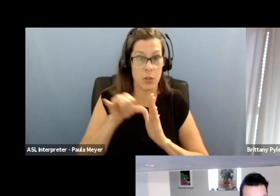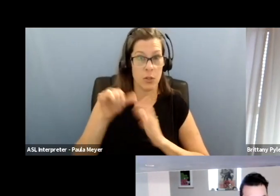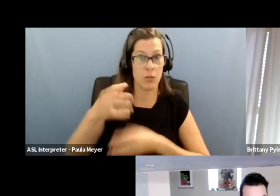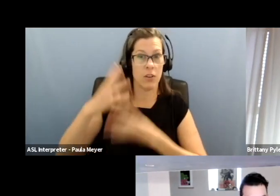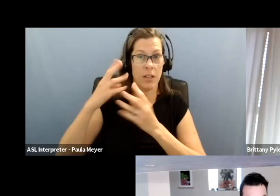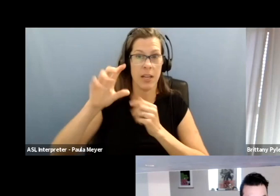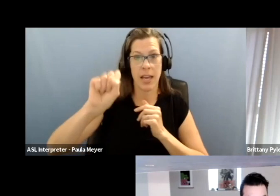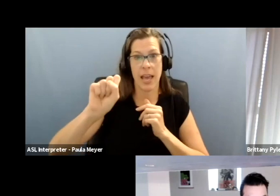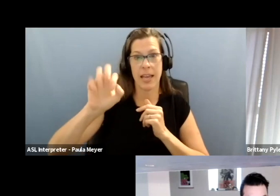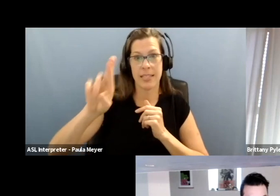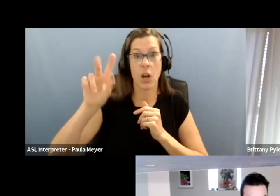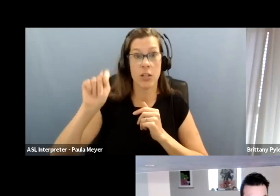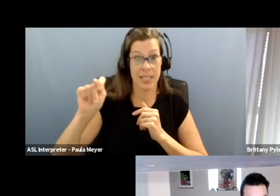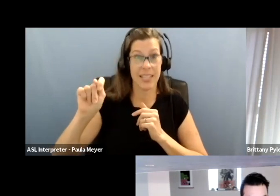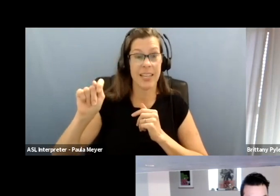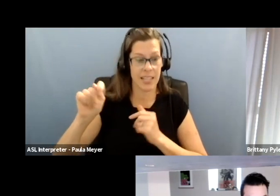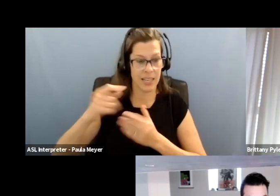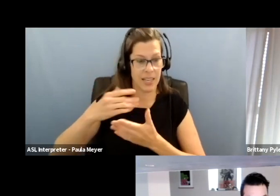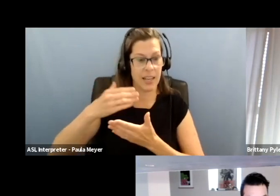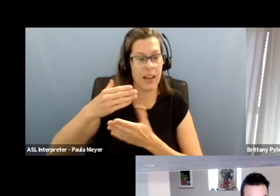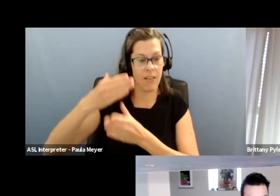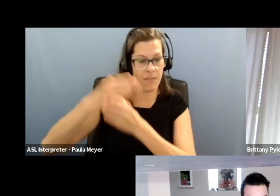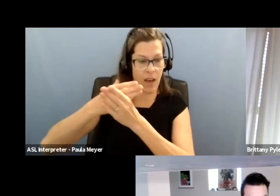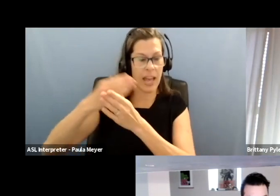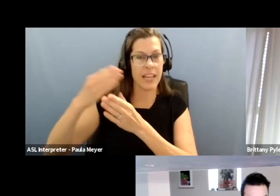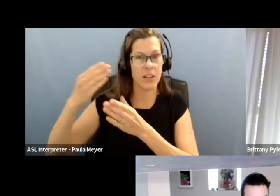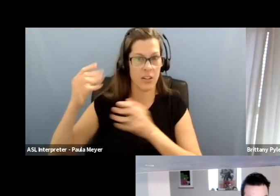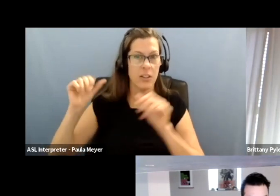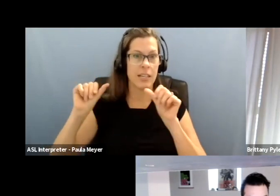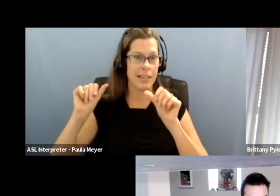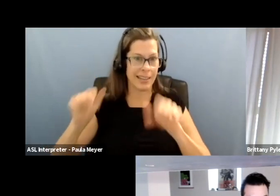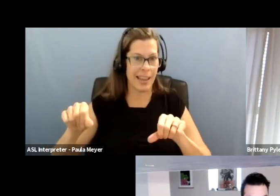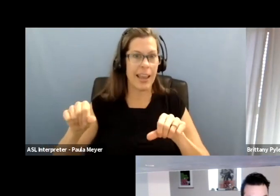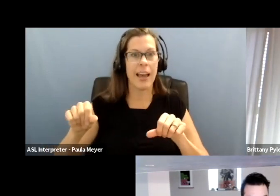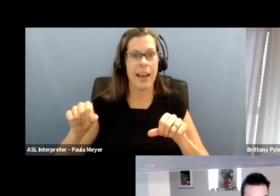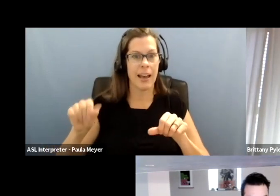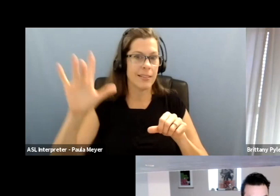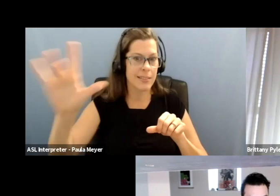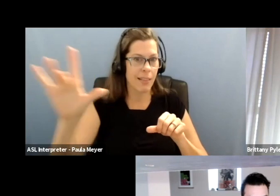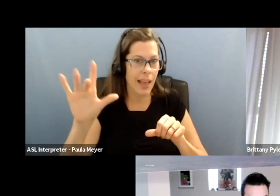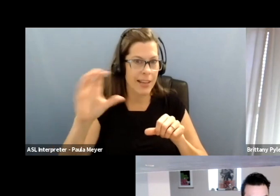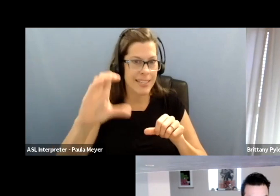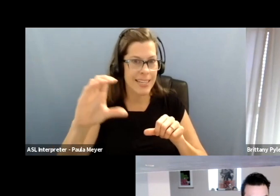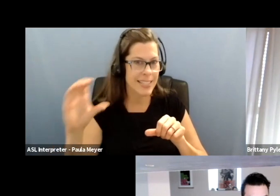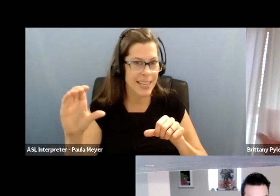you can have the audience choose to click it on and off with that CC button. As I mentioned, it does seem like more